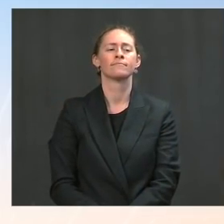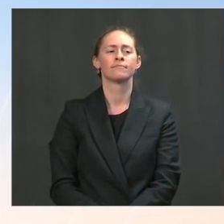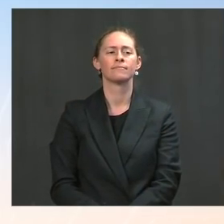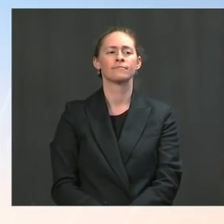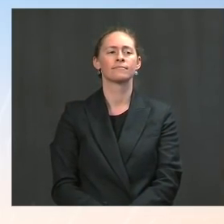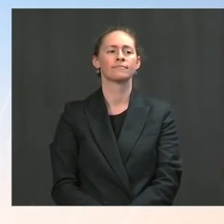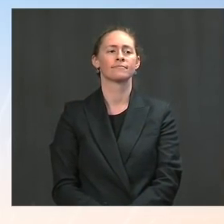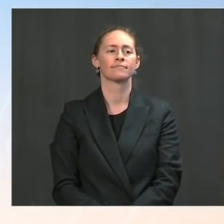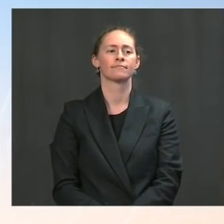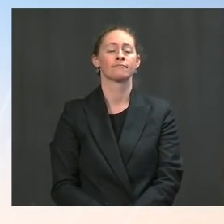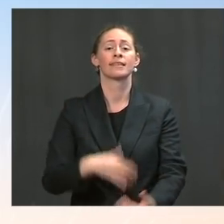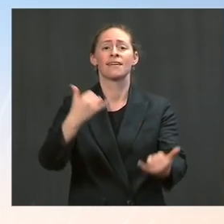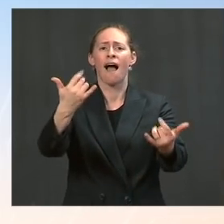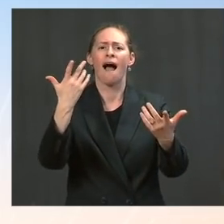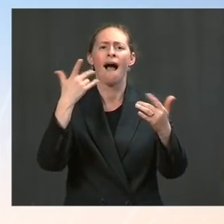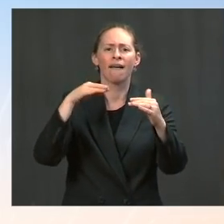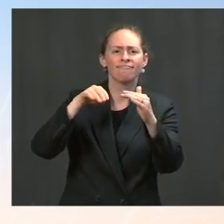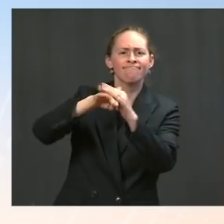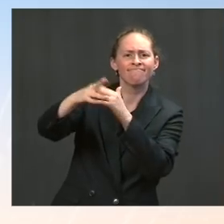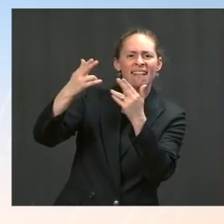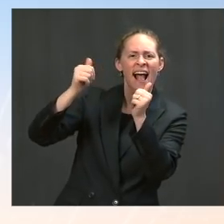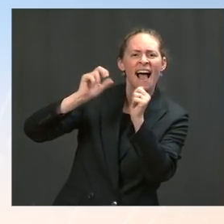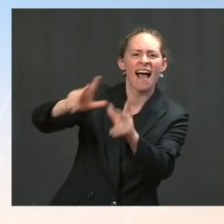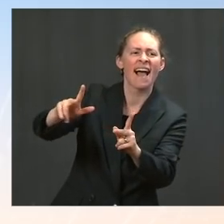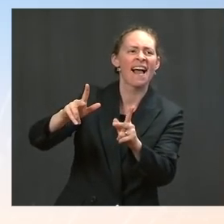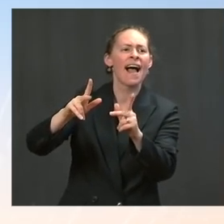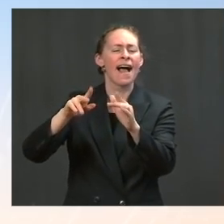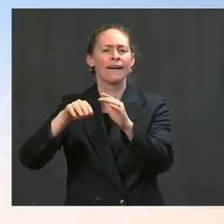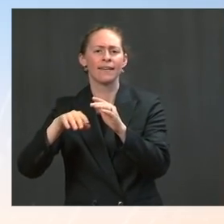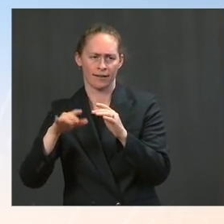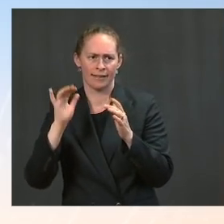we have pointed to the fact that REvil has --